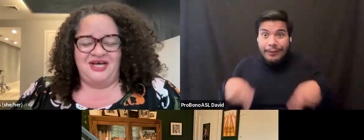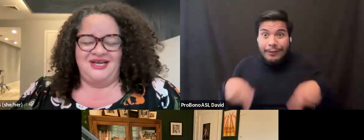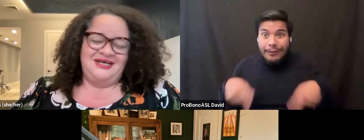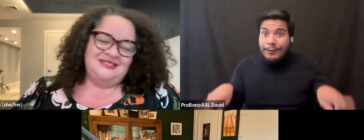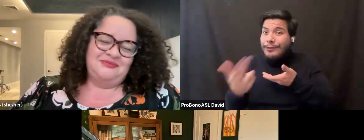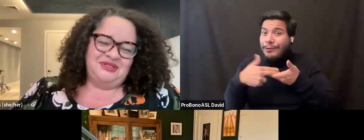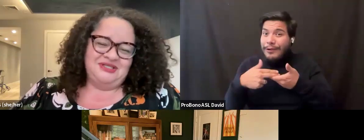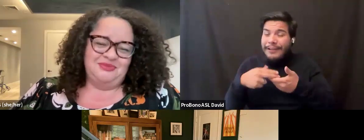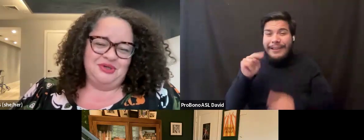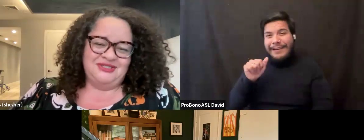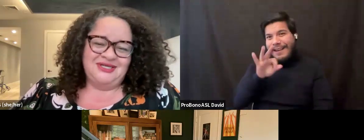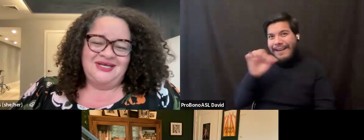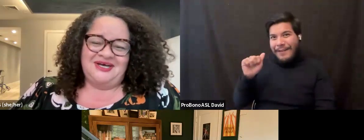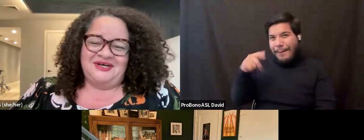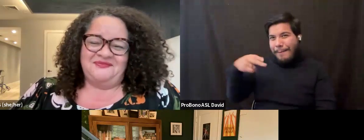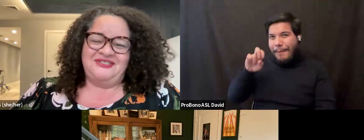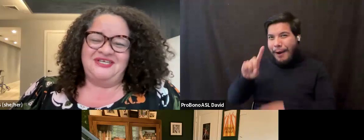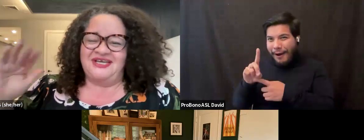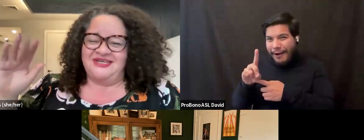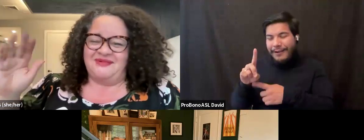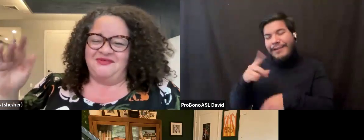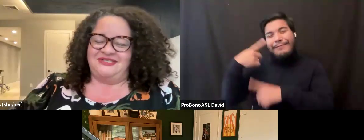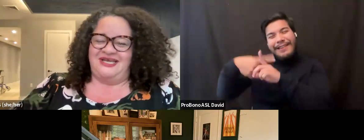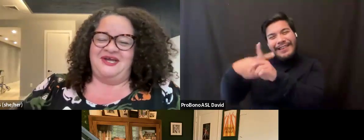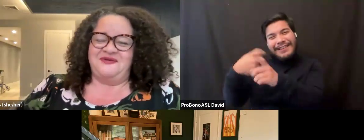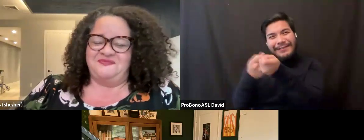Pod as monthly supporters. We'll see you next time, everyone. Take care. Bye.